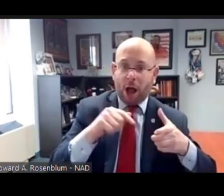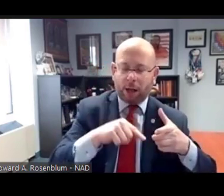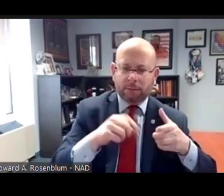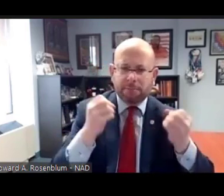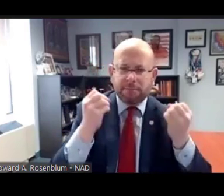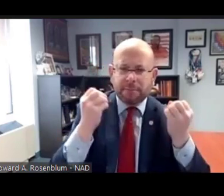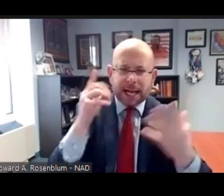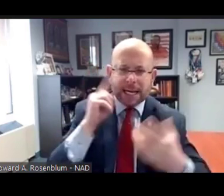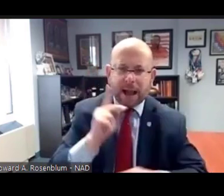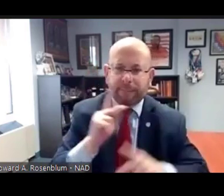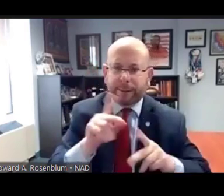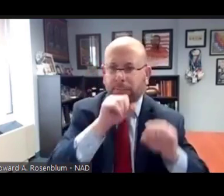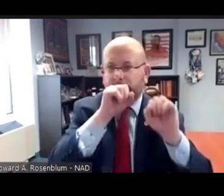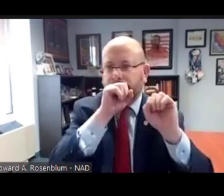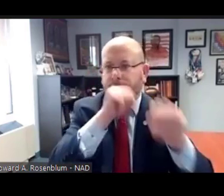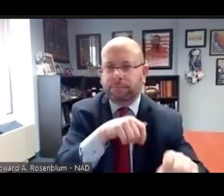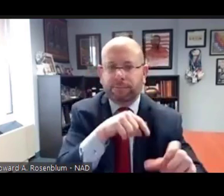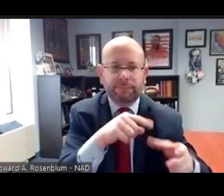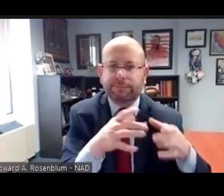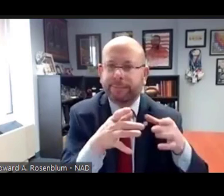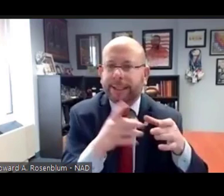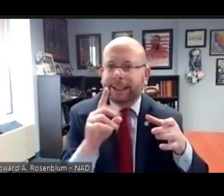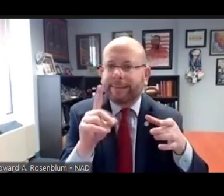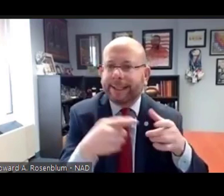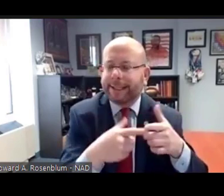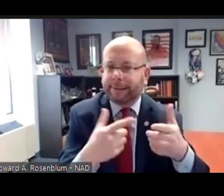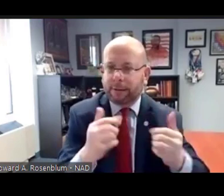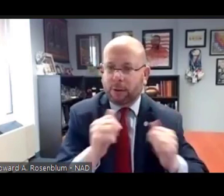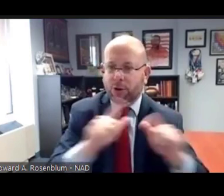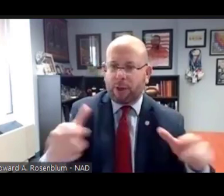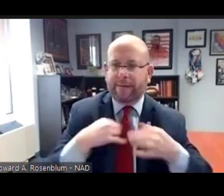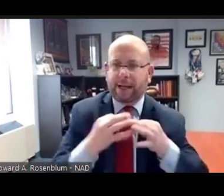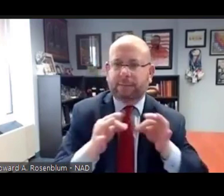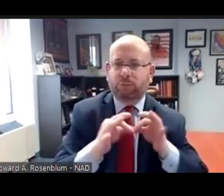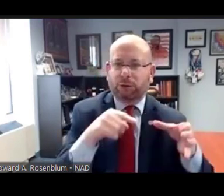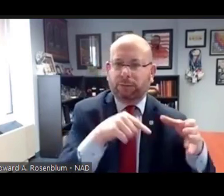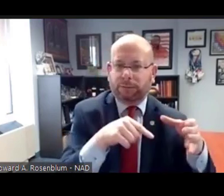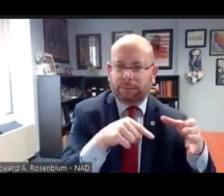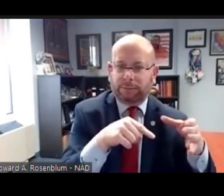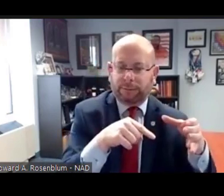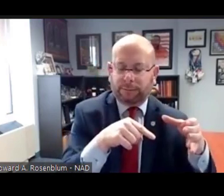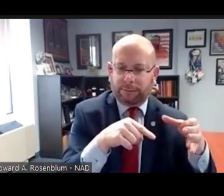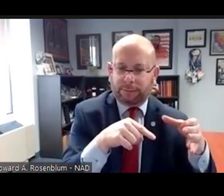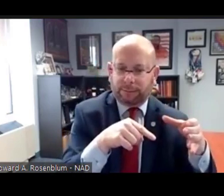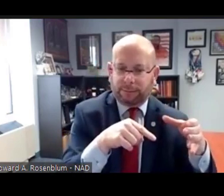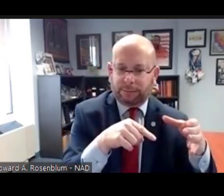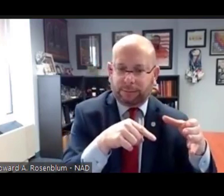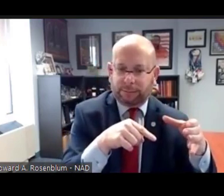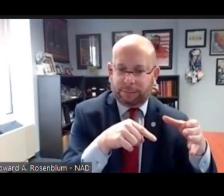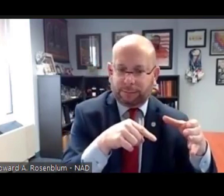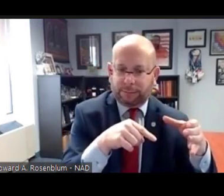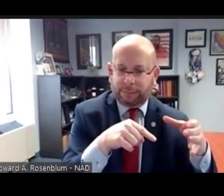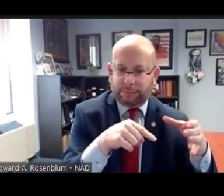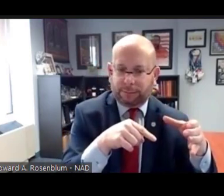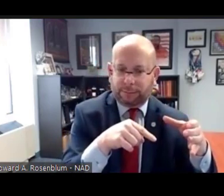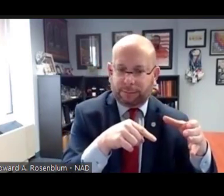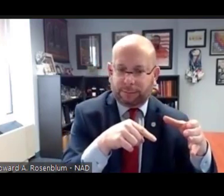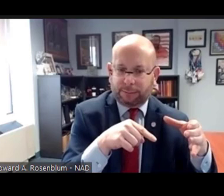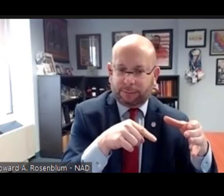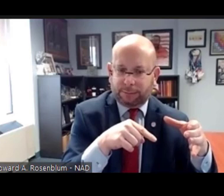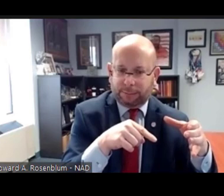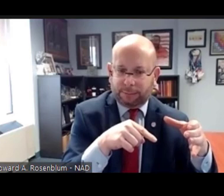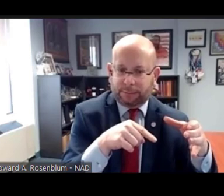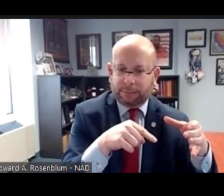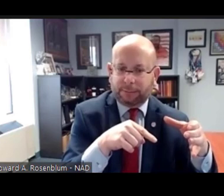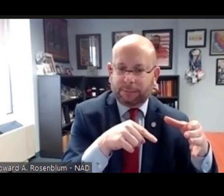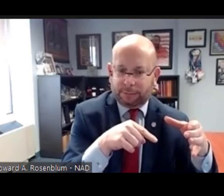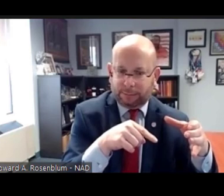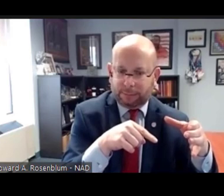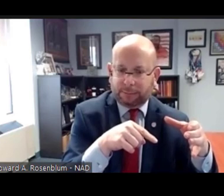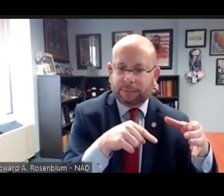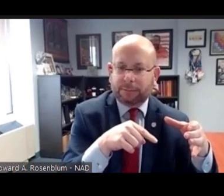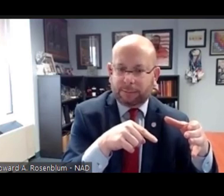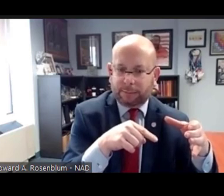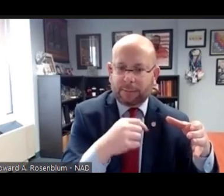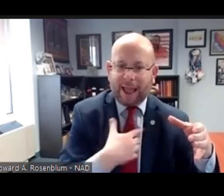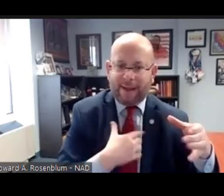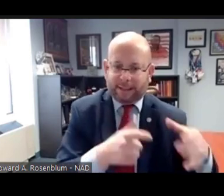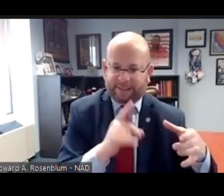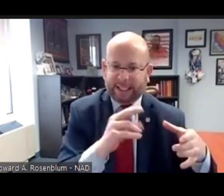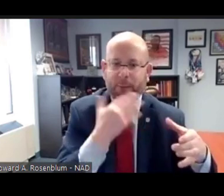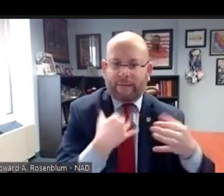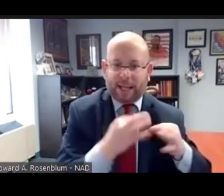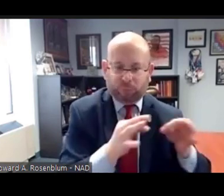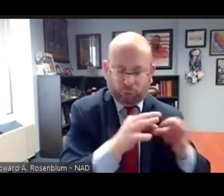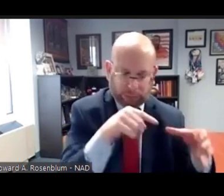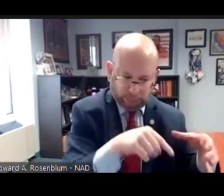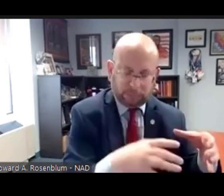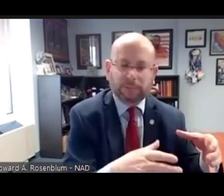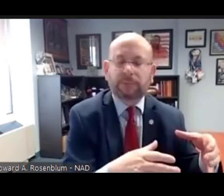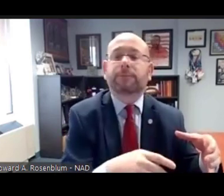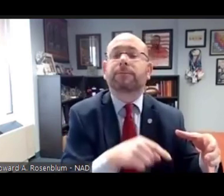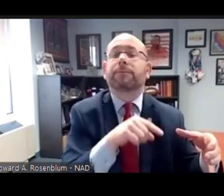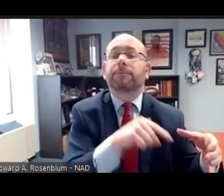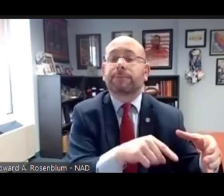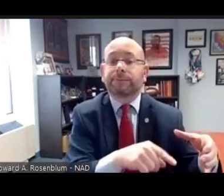And certainly there are many Deaf people, who enjoy those services